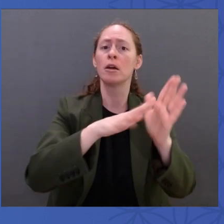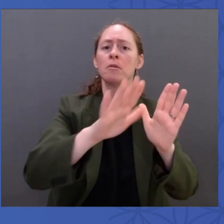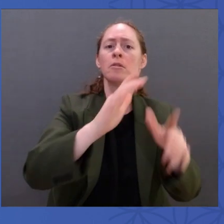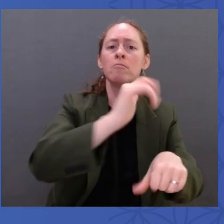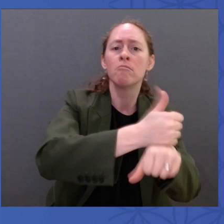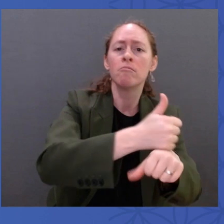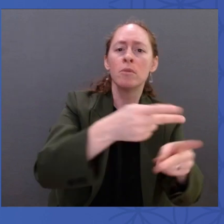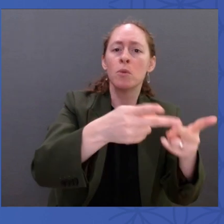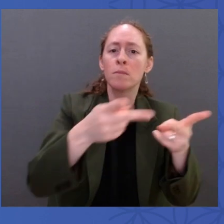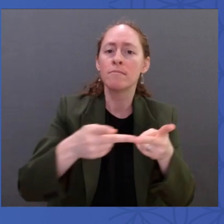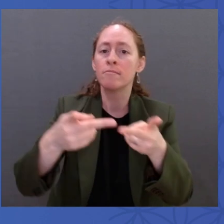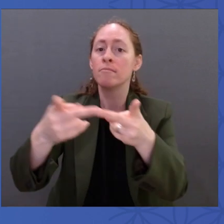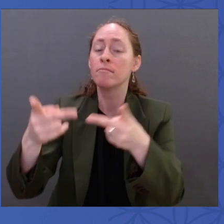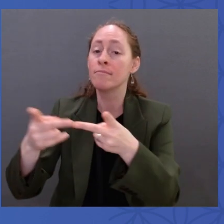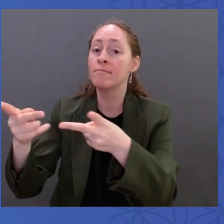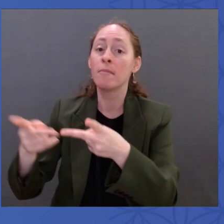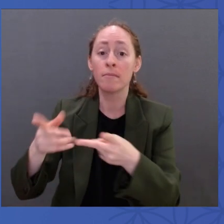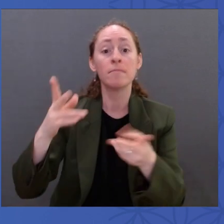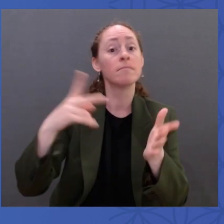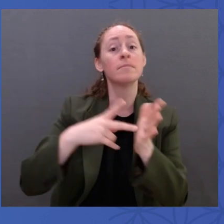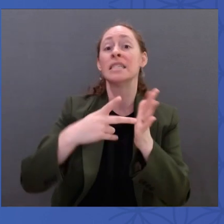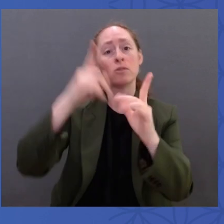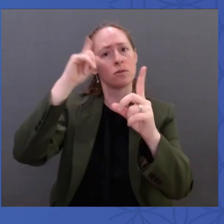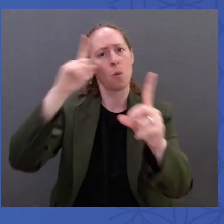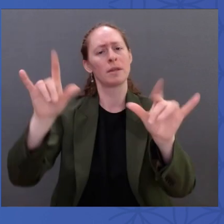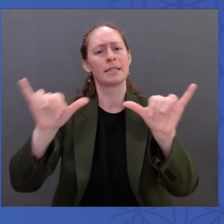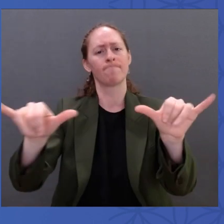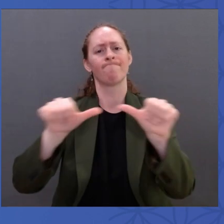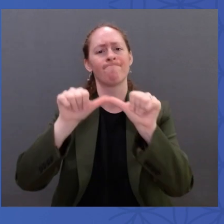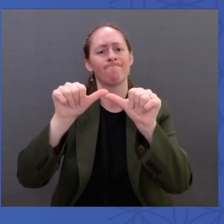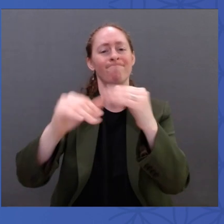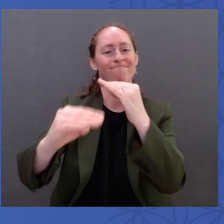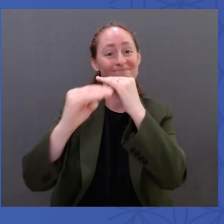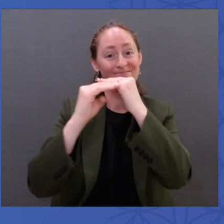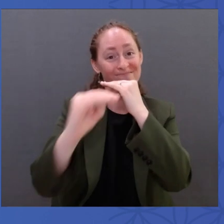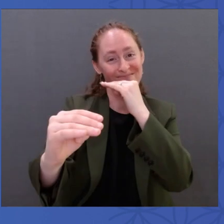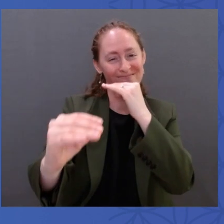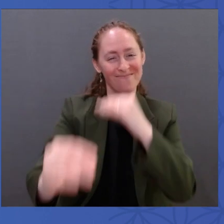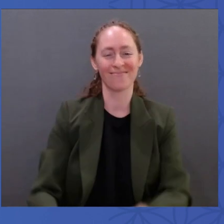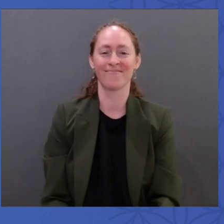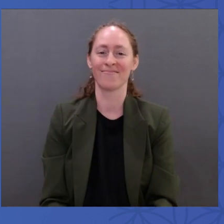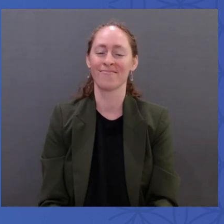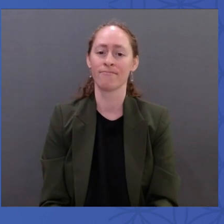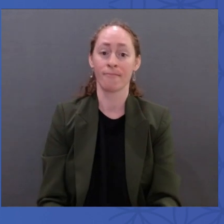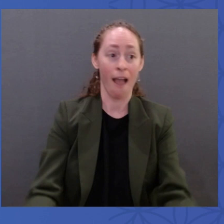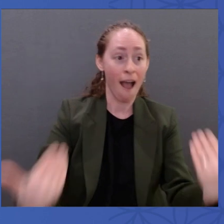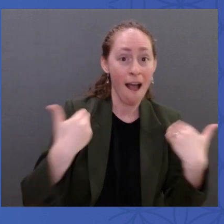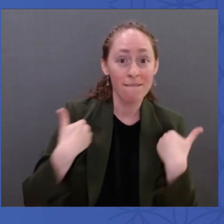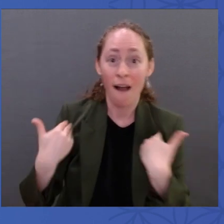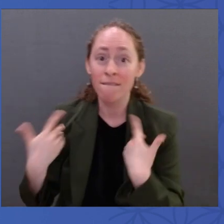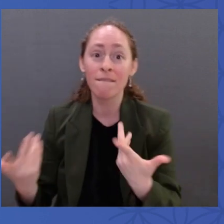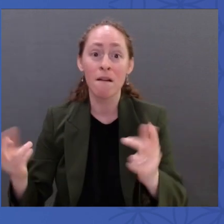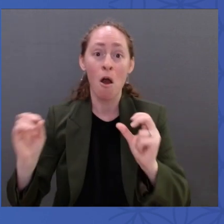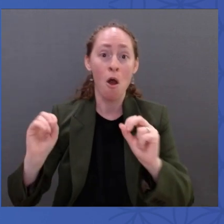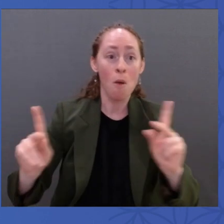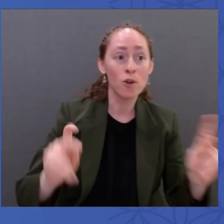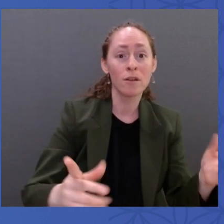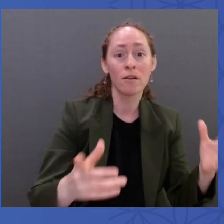The Indo-Pacific initiative has the potential to boost growth and support the regional economic recovery as a world moves on from the pandemic